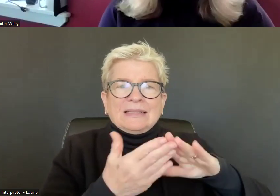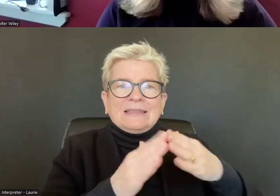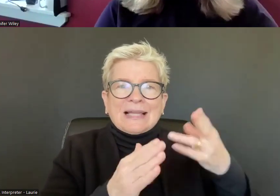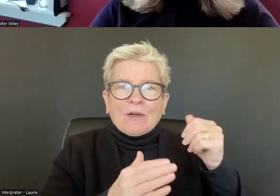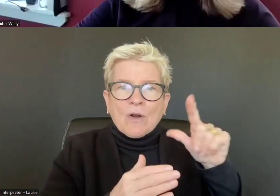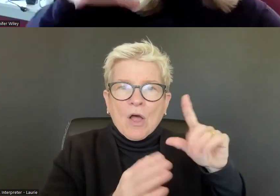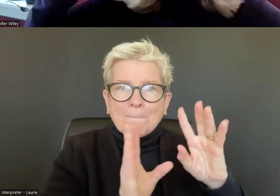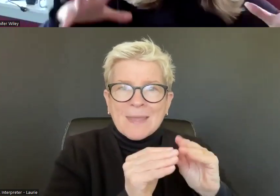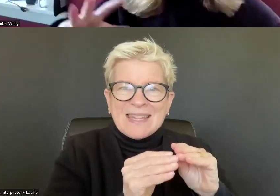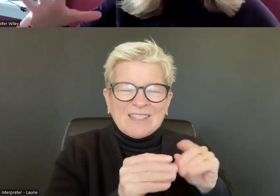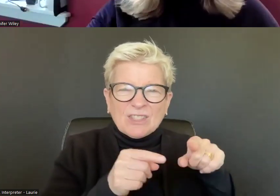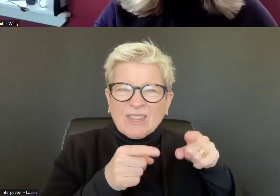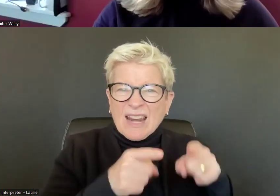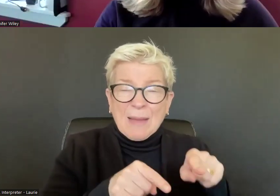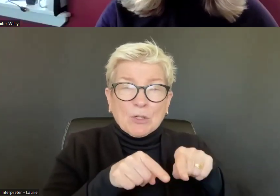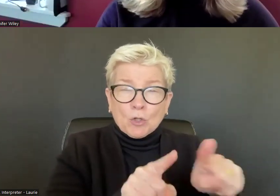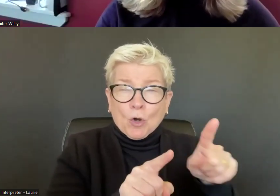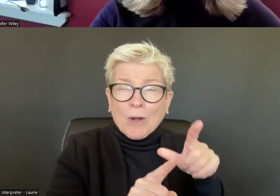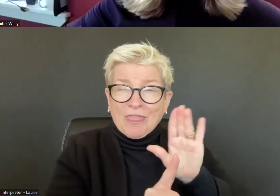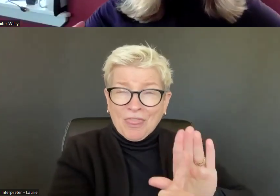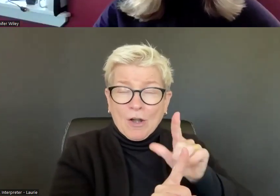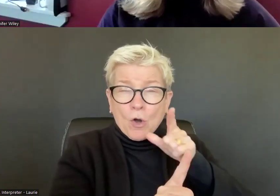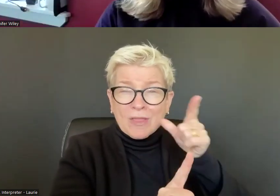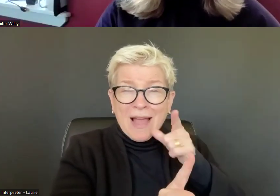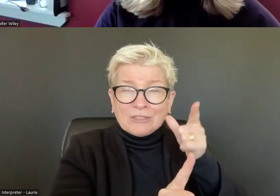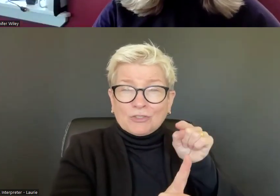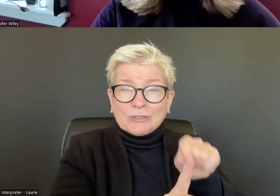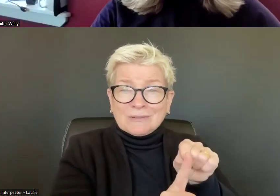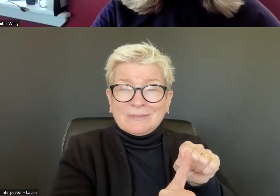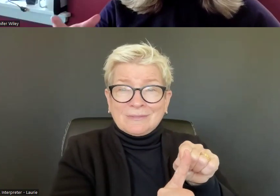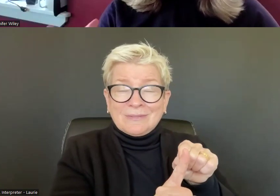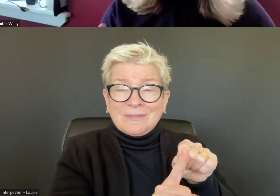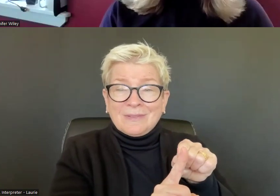activities that don't disrupt the rest of the schedule you can build a school